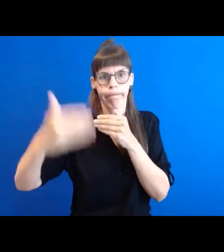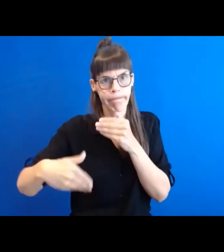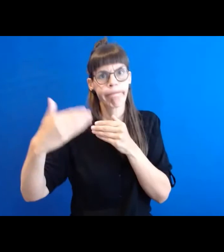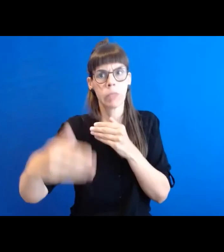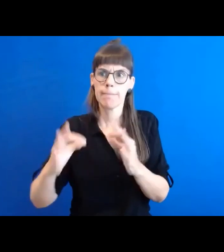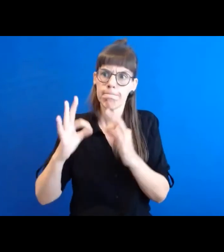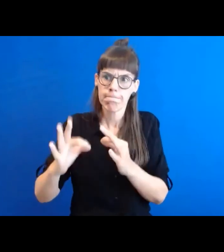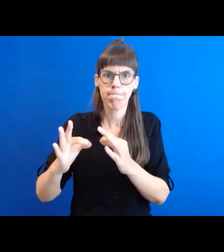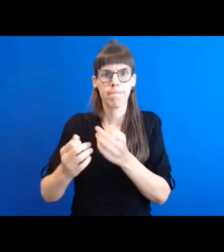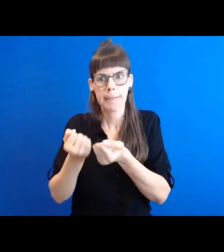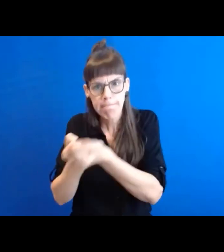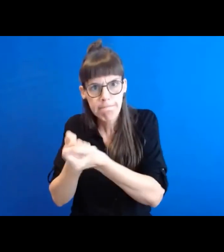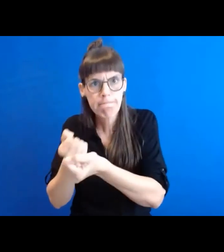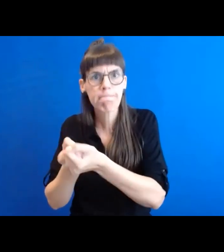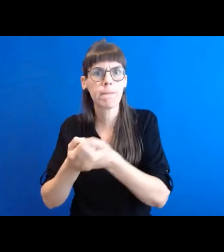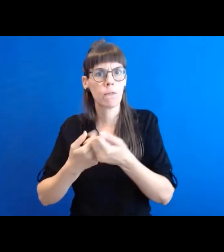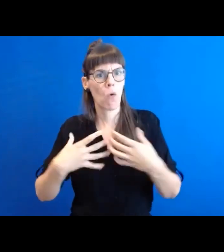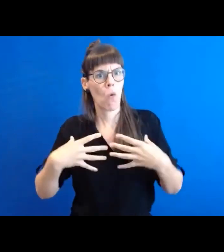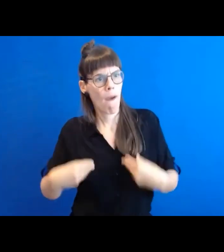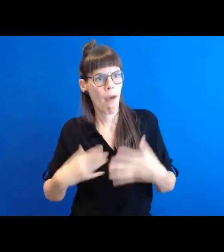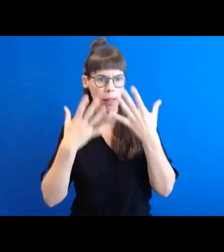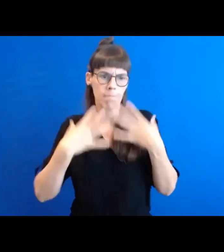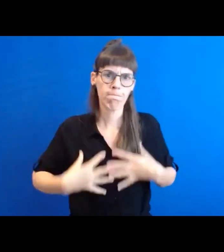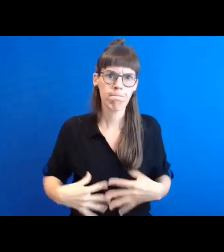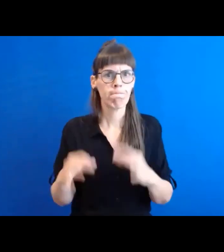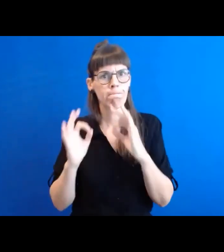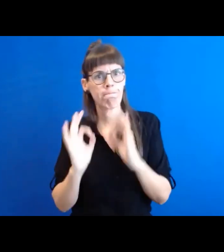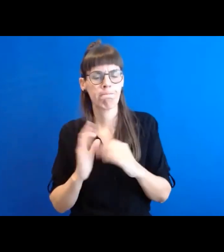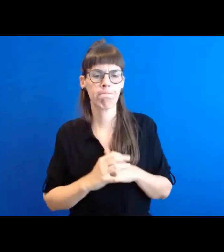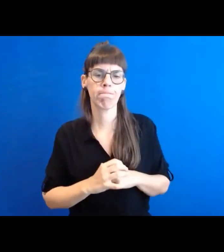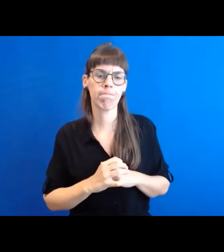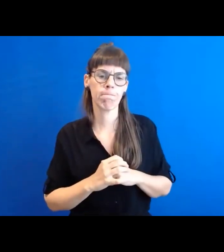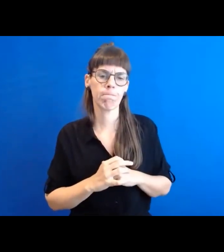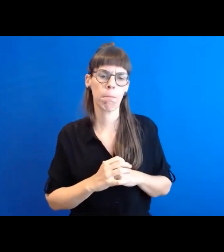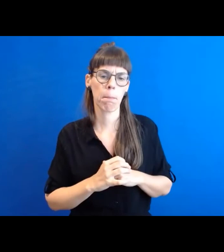that is necessary to have this permanent